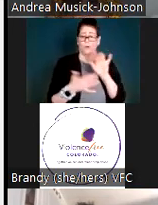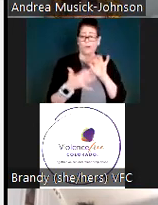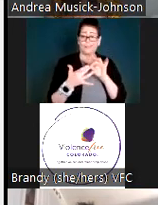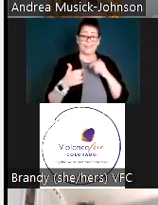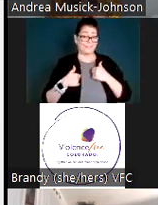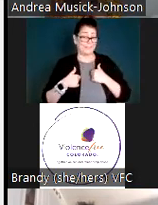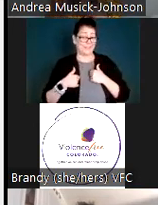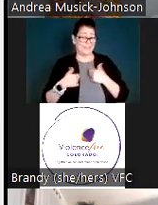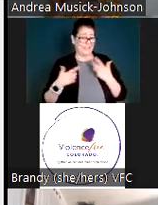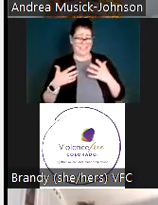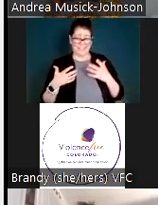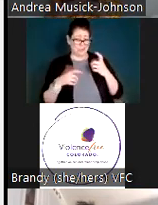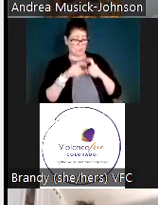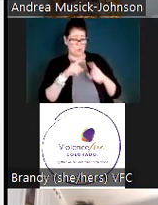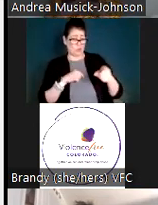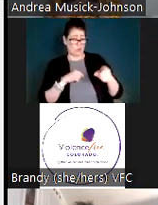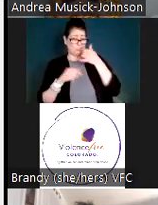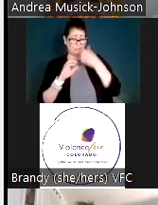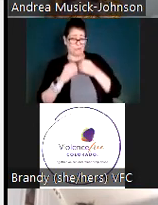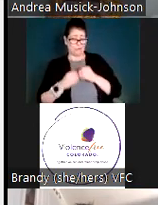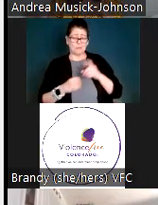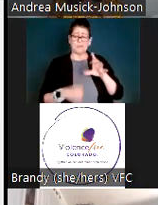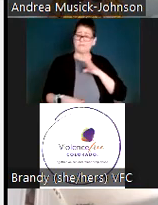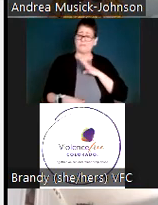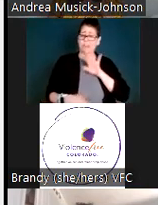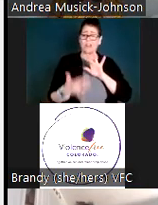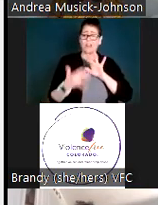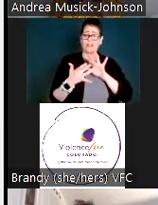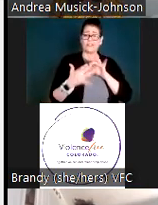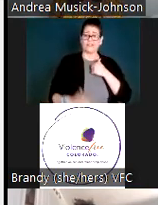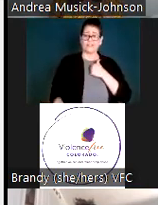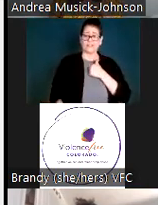this phone number, you can contact us and we will be glad to help you with whatever you need.